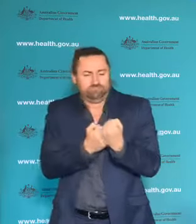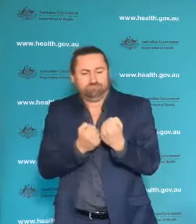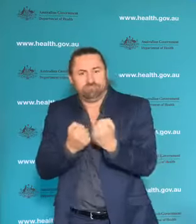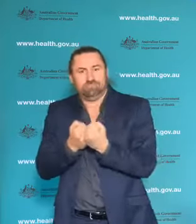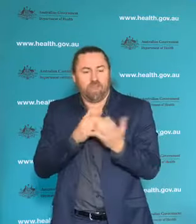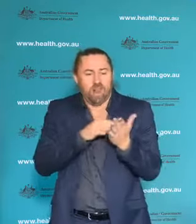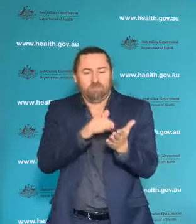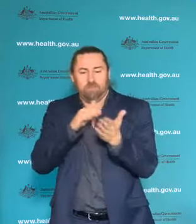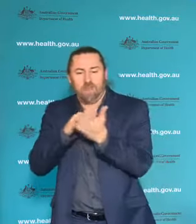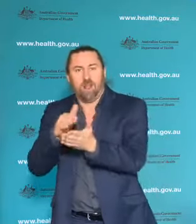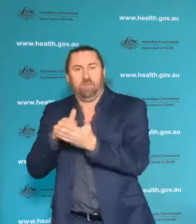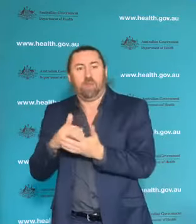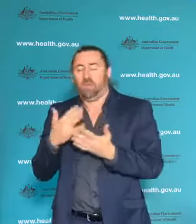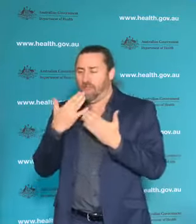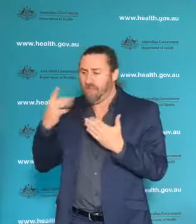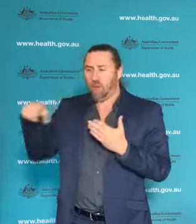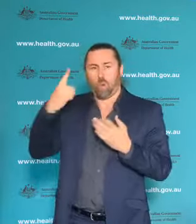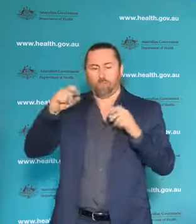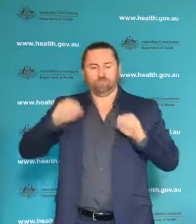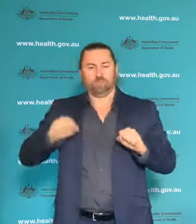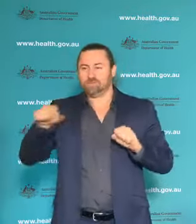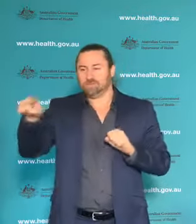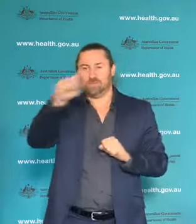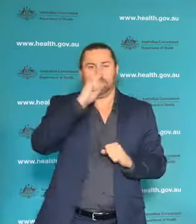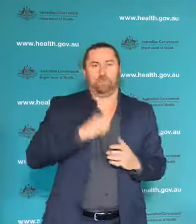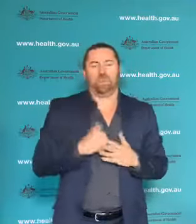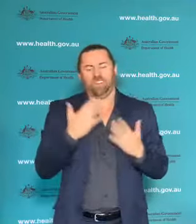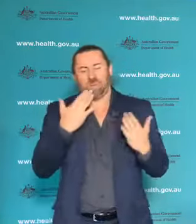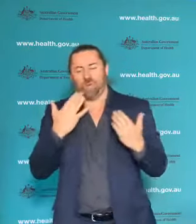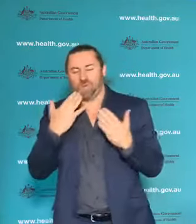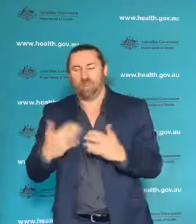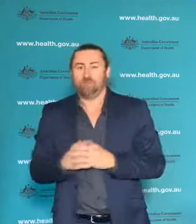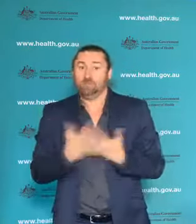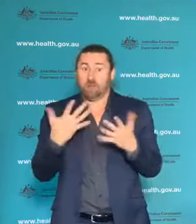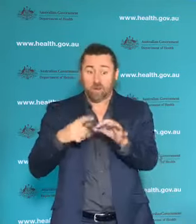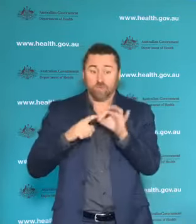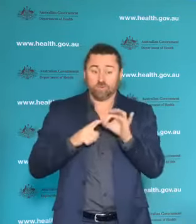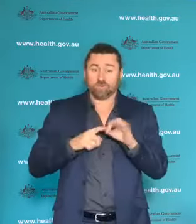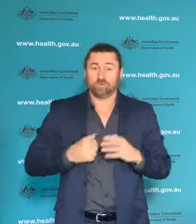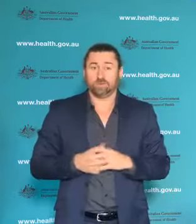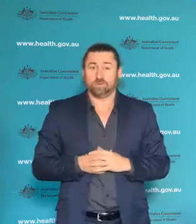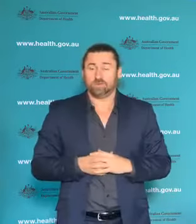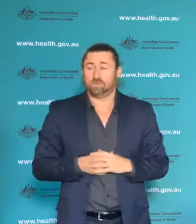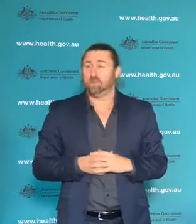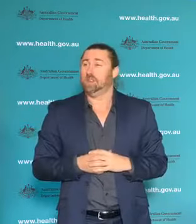colleges and societies. Thank you very much and happy to take any questions.